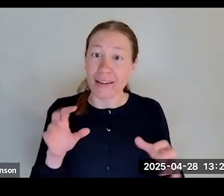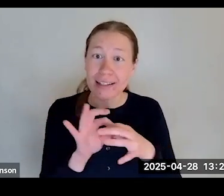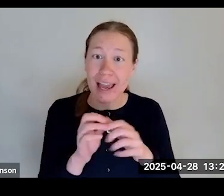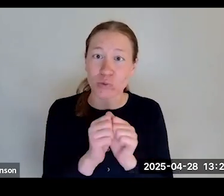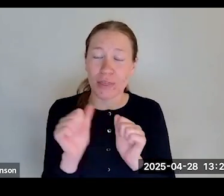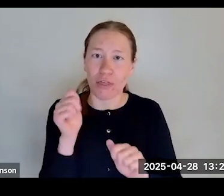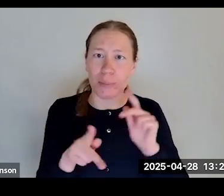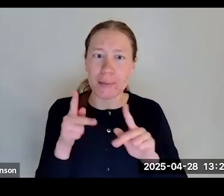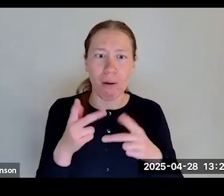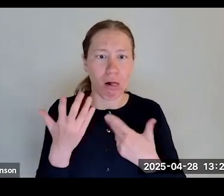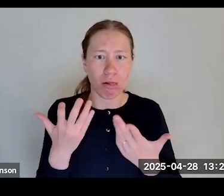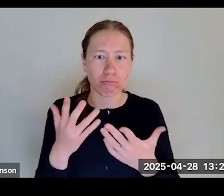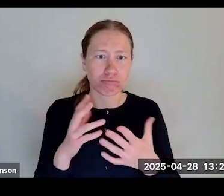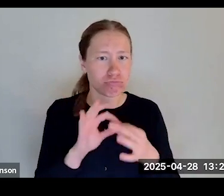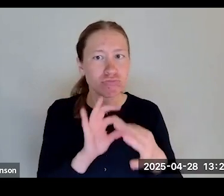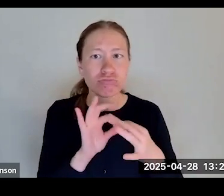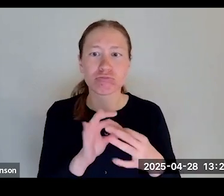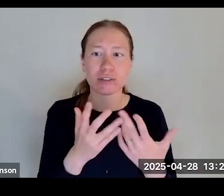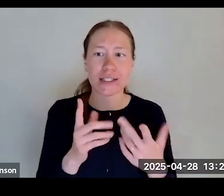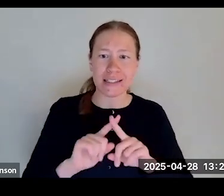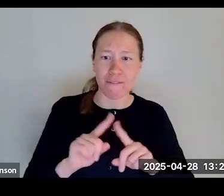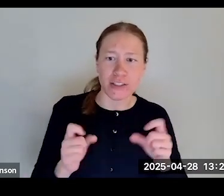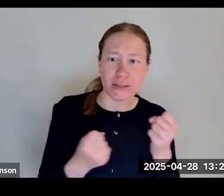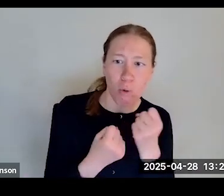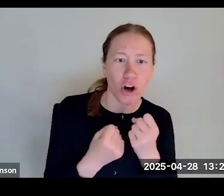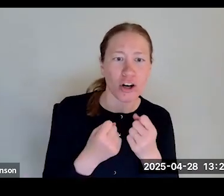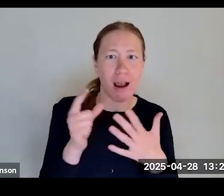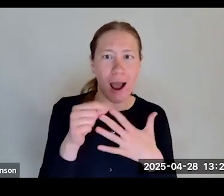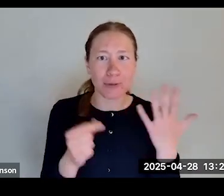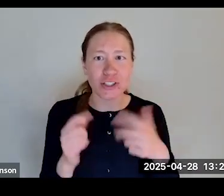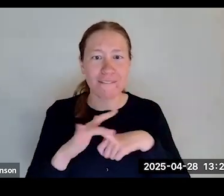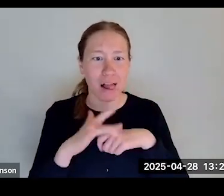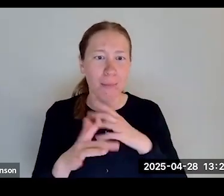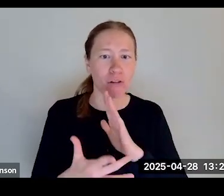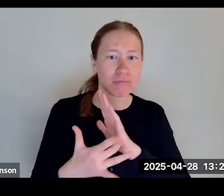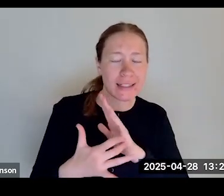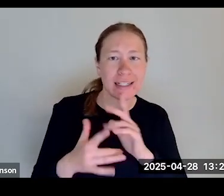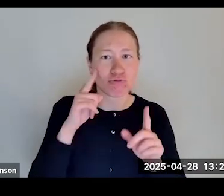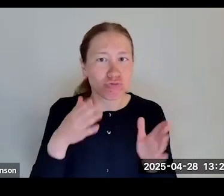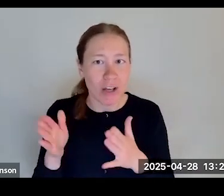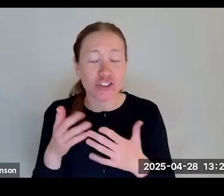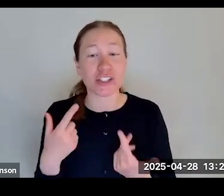techniques, and strategies. So I pulled some information from their website and put it on here. They were meeting monthly